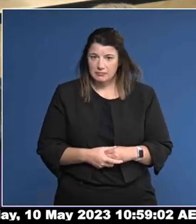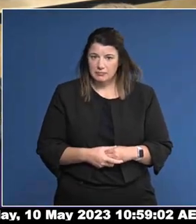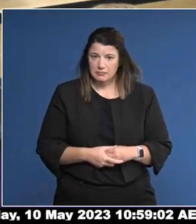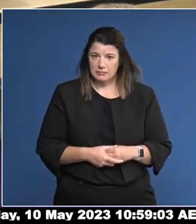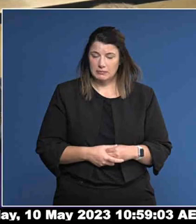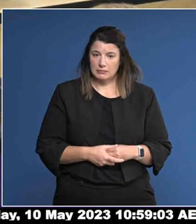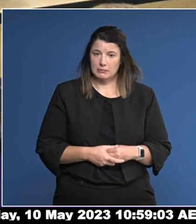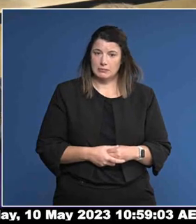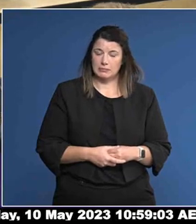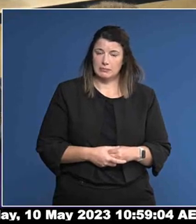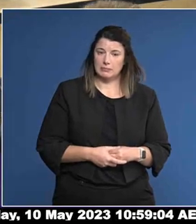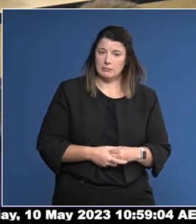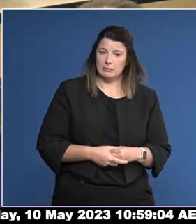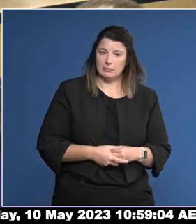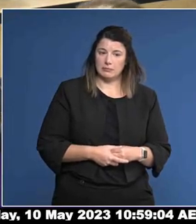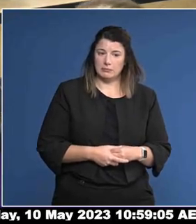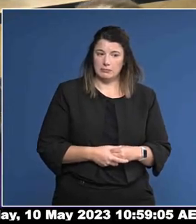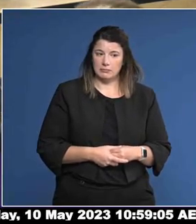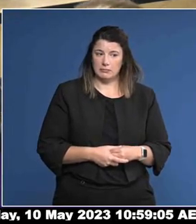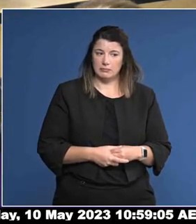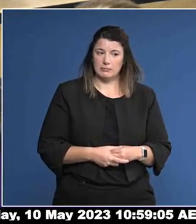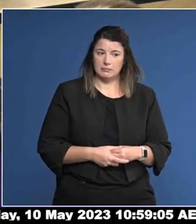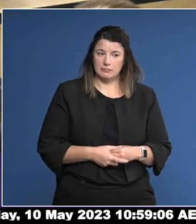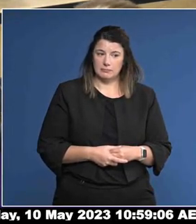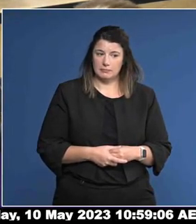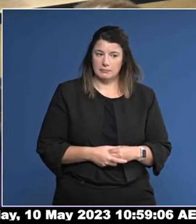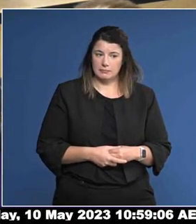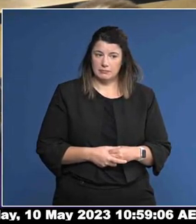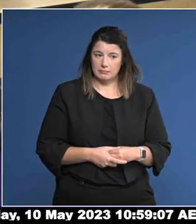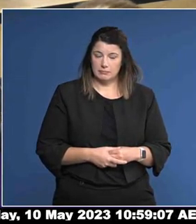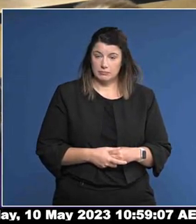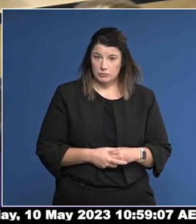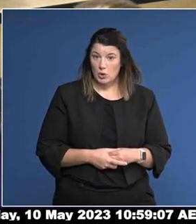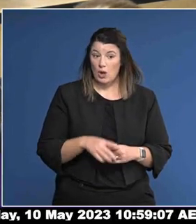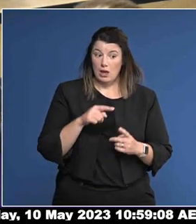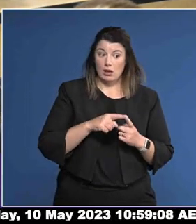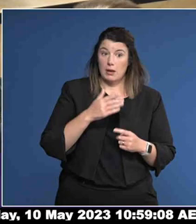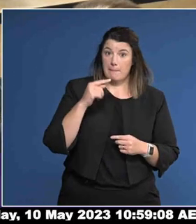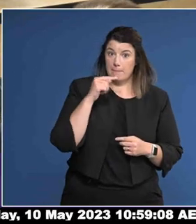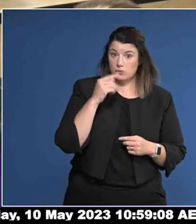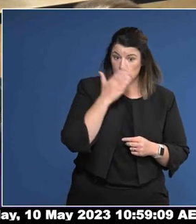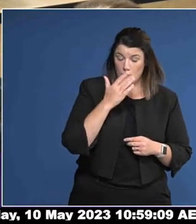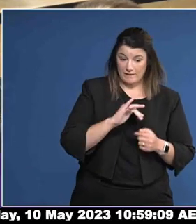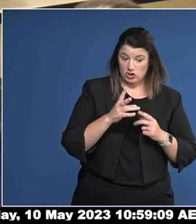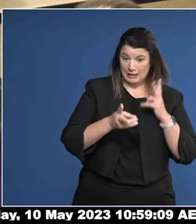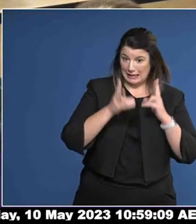So, this is on the back of the school having to cut the boys' hair because of urine